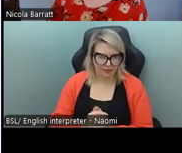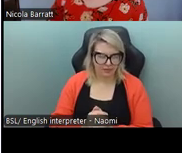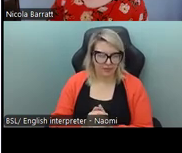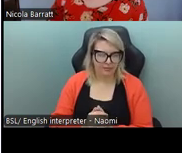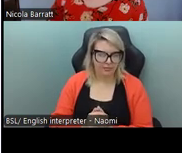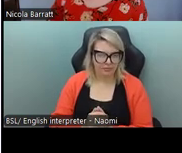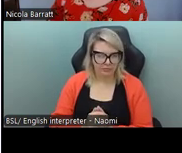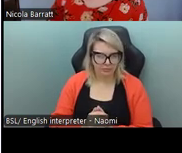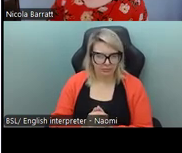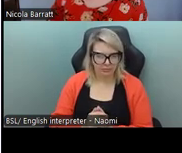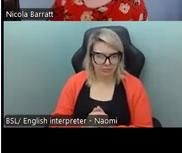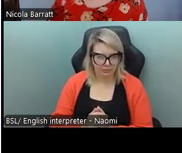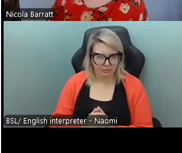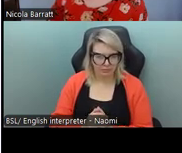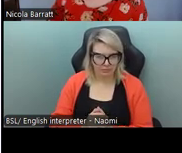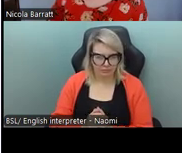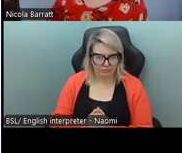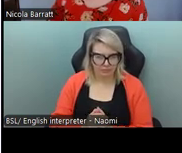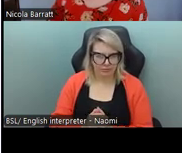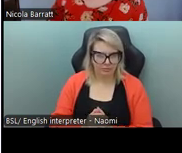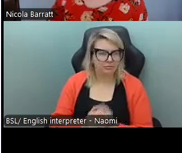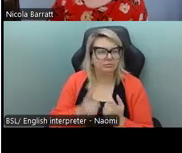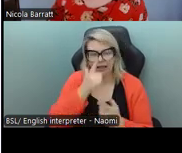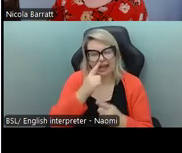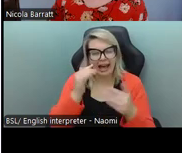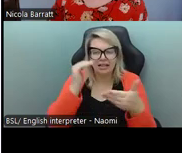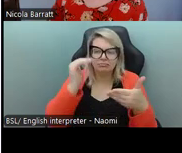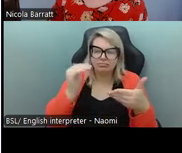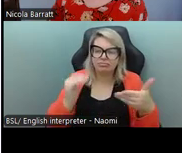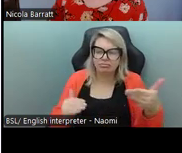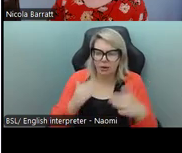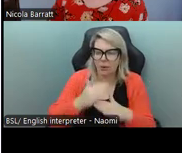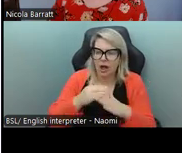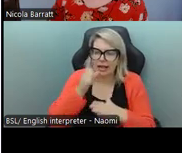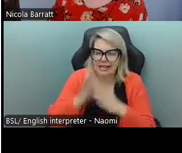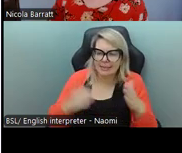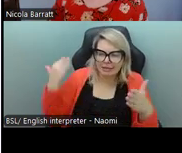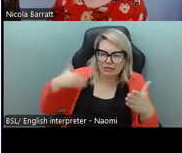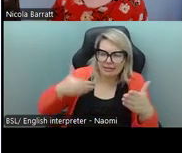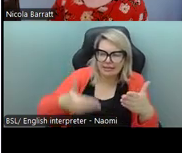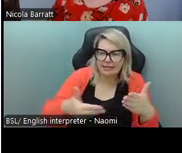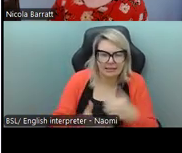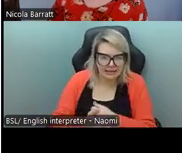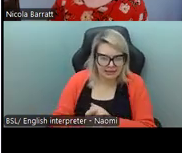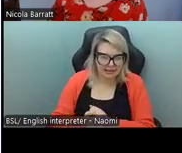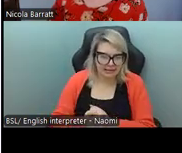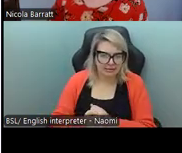Then you can also fill out your vocational experience, some of the different jobs you've had, your education,